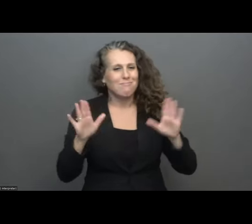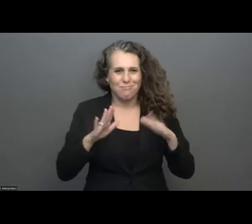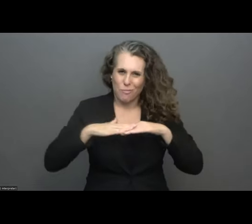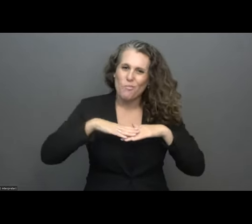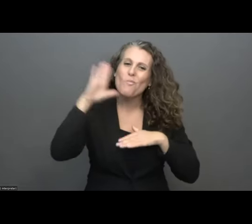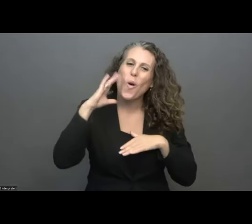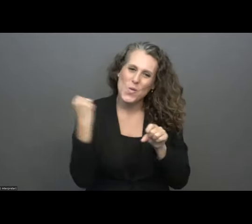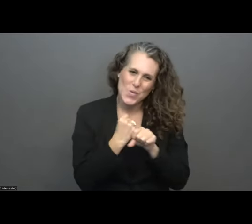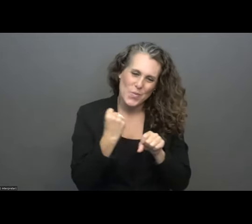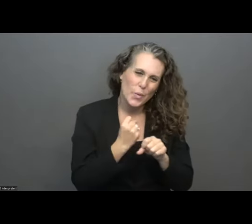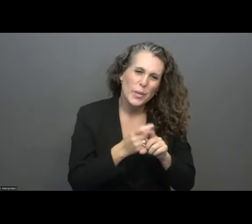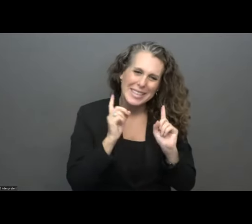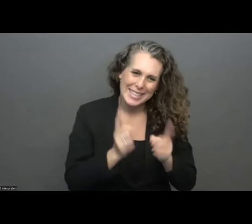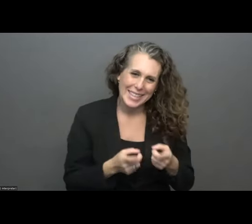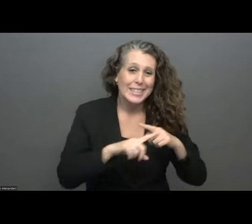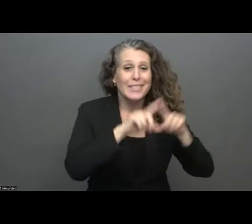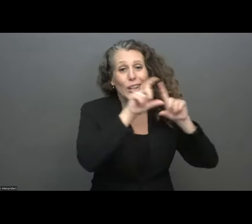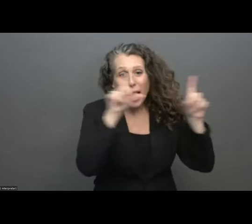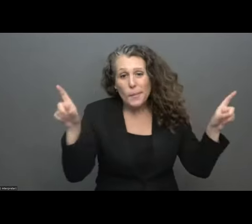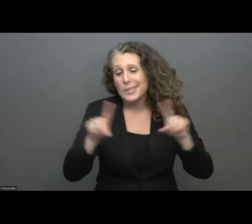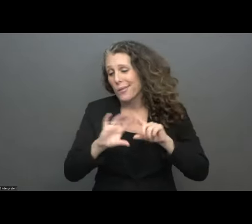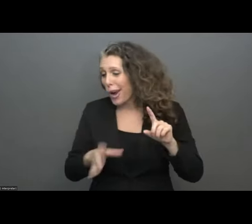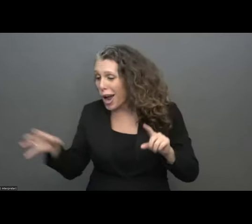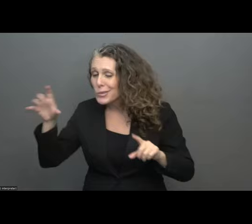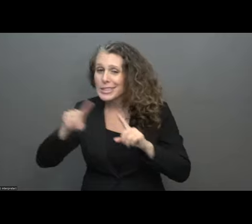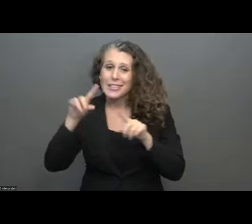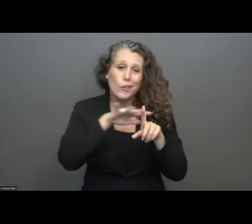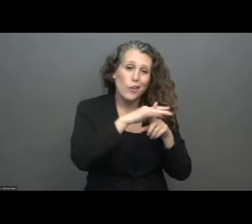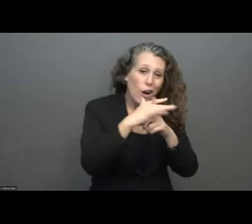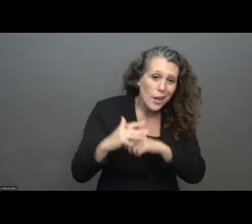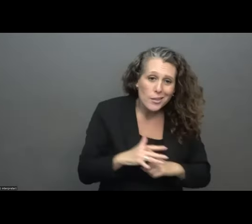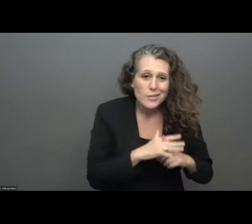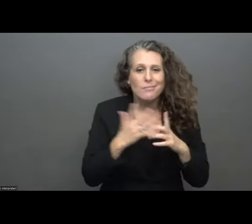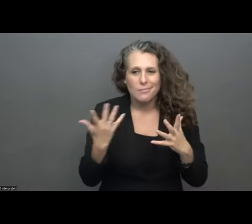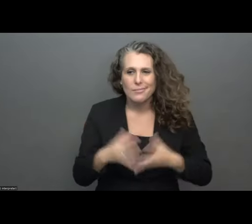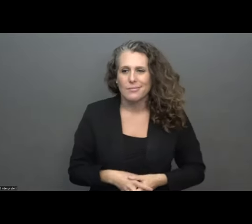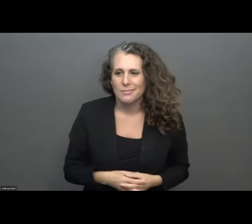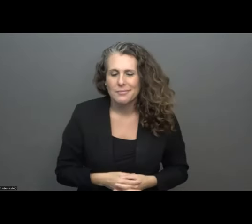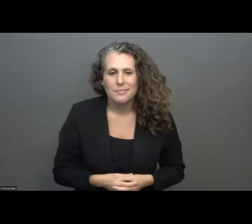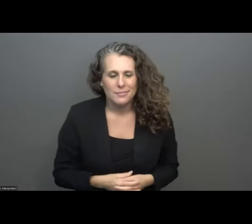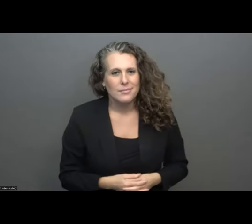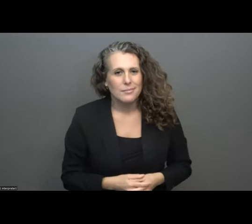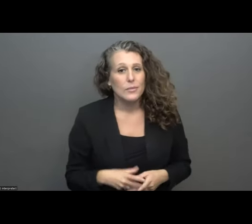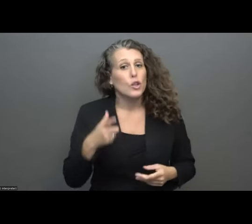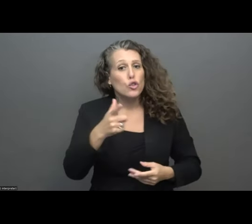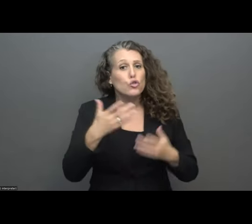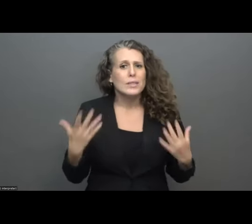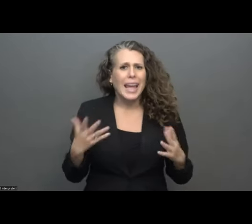contexts by different companies in different countries so thanks so much. 14:42:33 And throughout I think throughout today's sessions already we have heard a lot